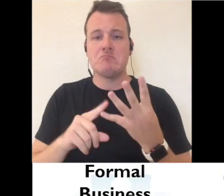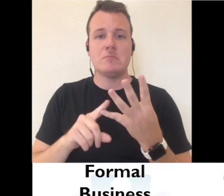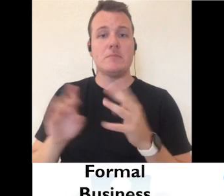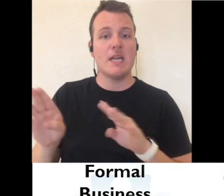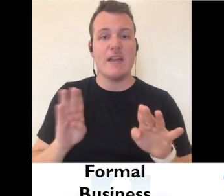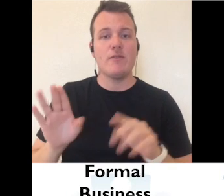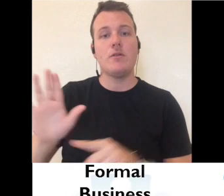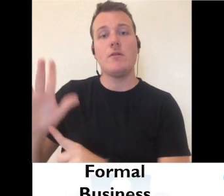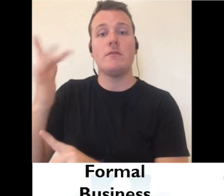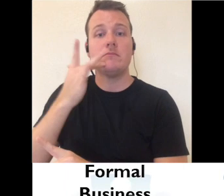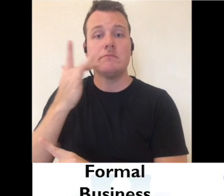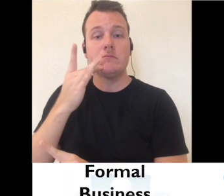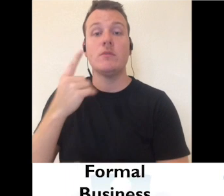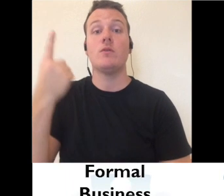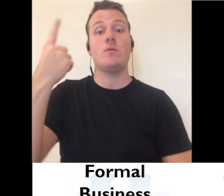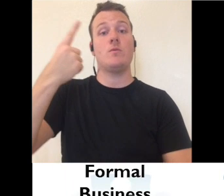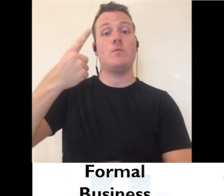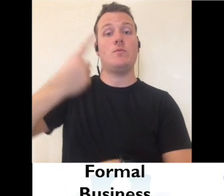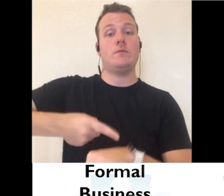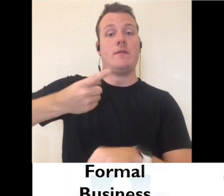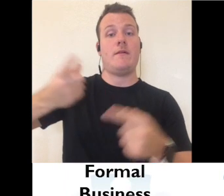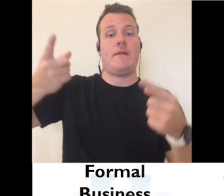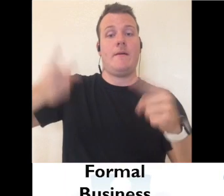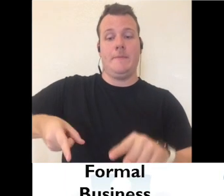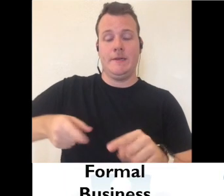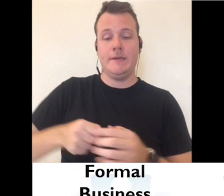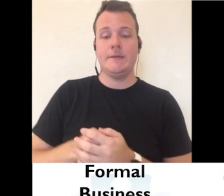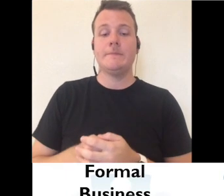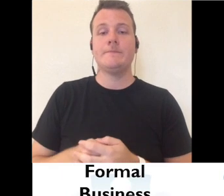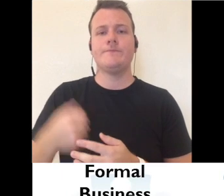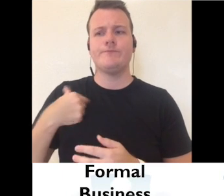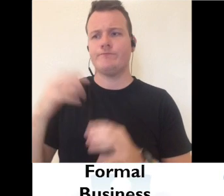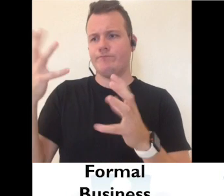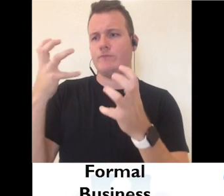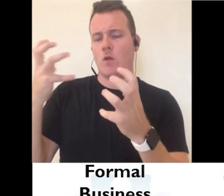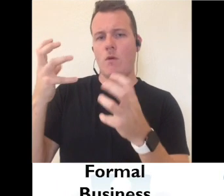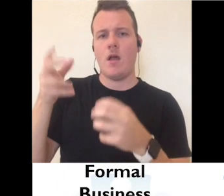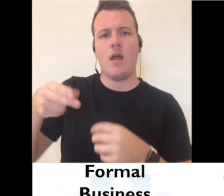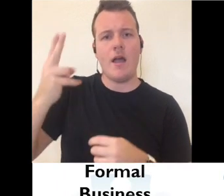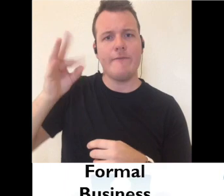was, we were looking for high-frequency hearing impaired, and we- we found people